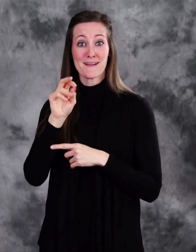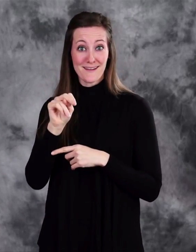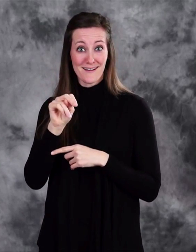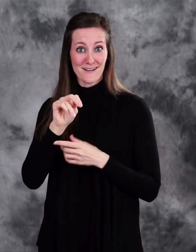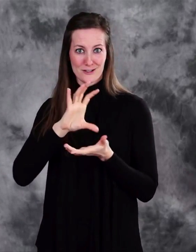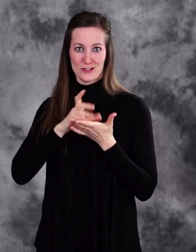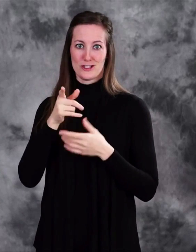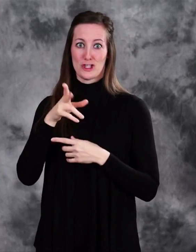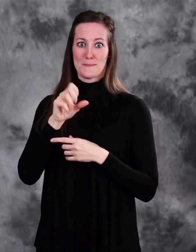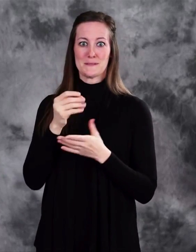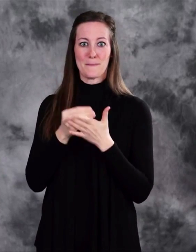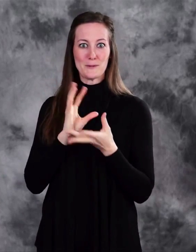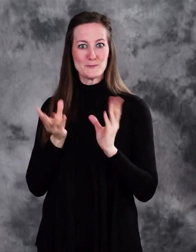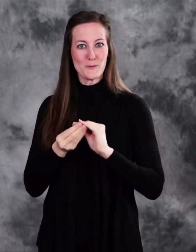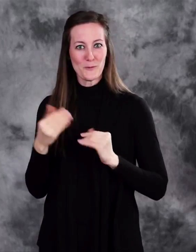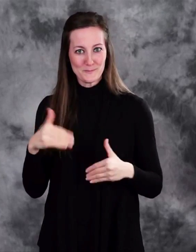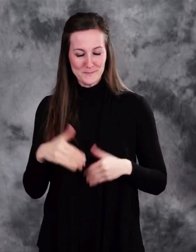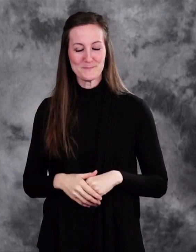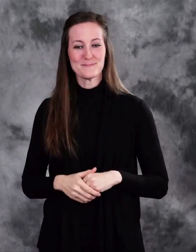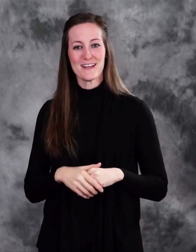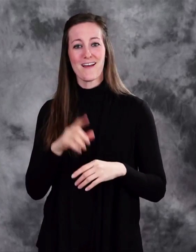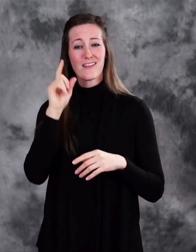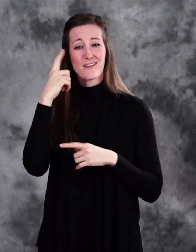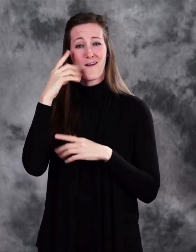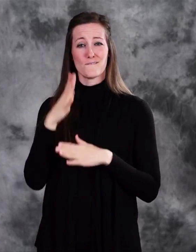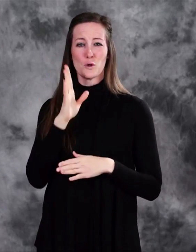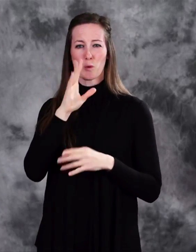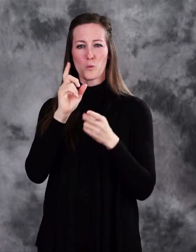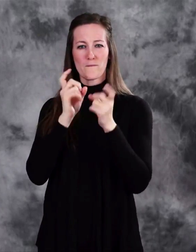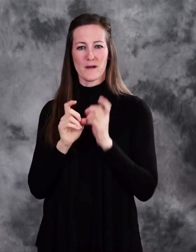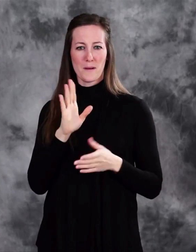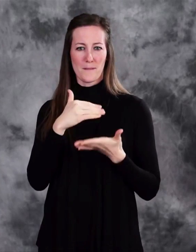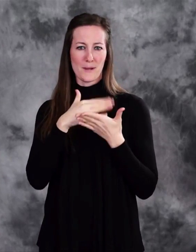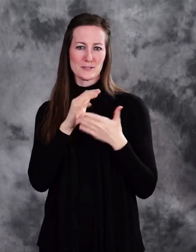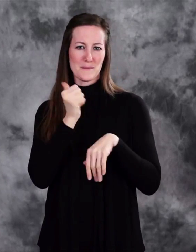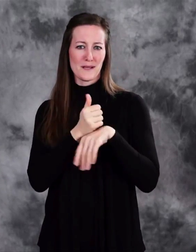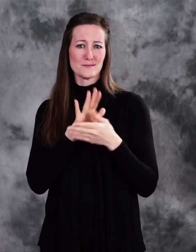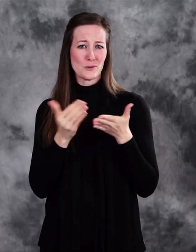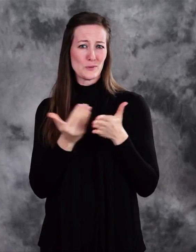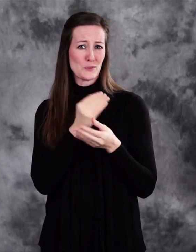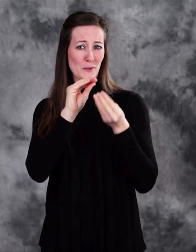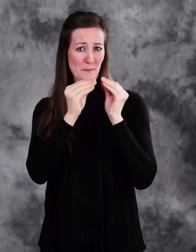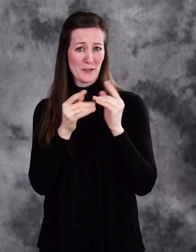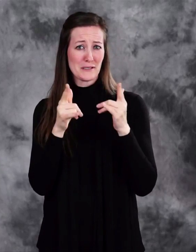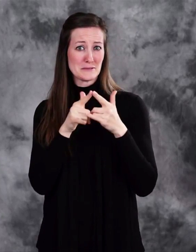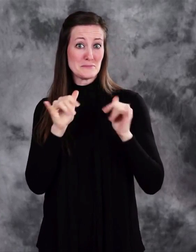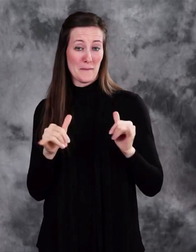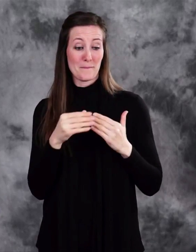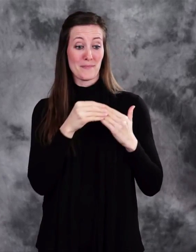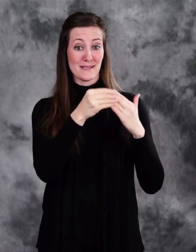from the original budget. The Governor will revise his budget based on the new numbers